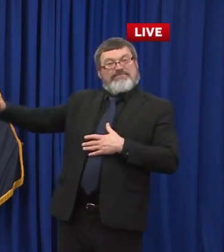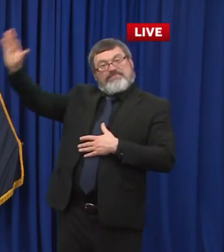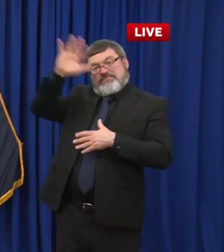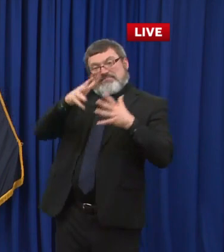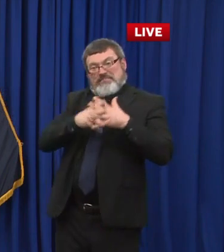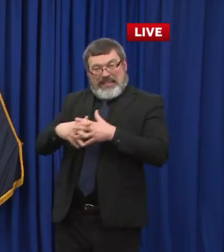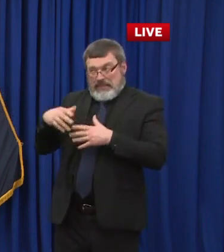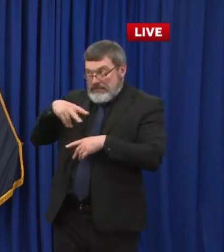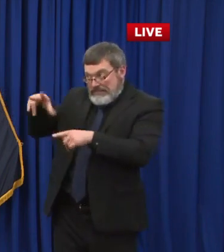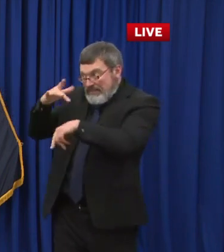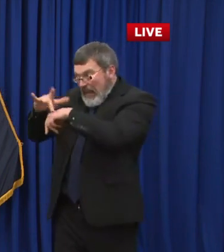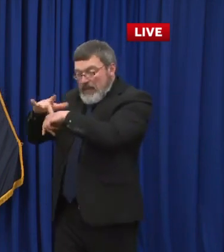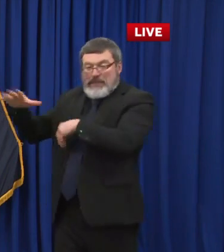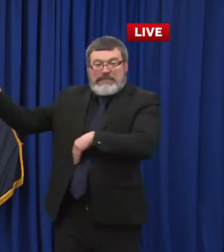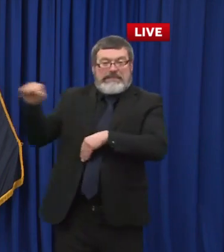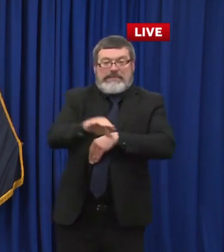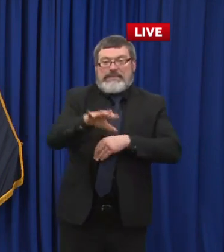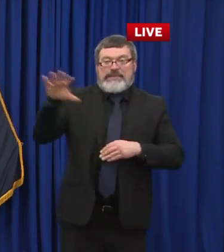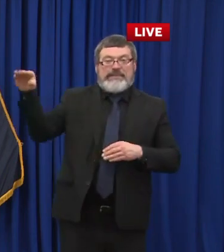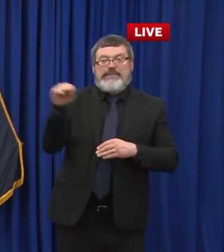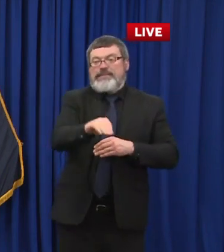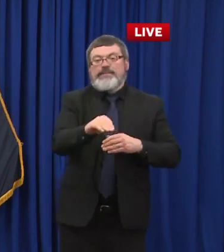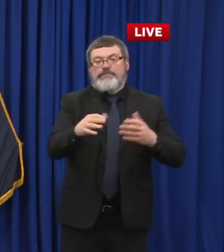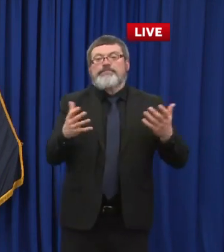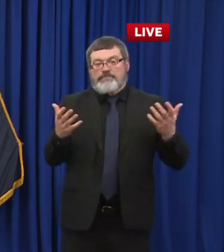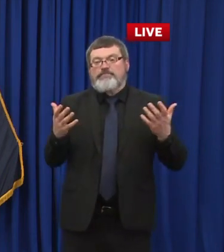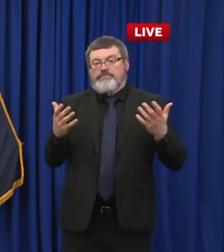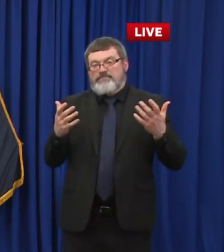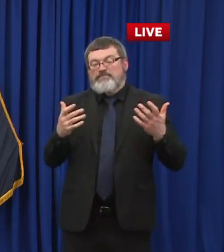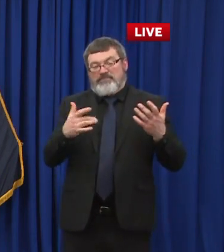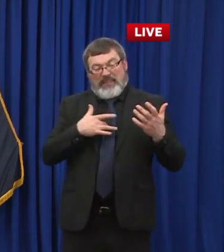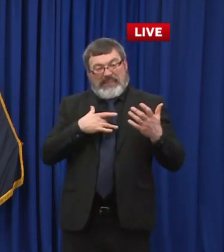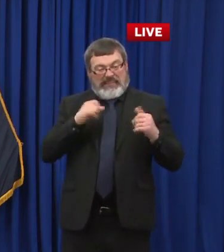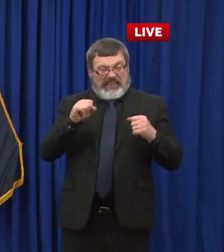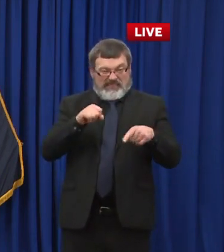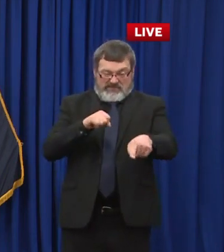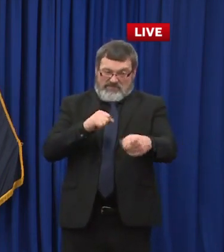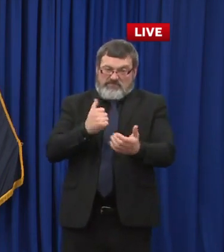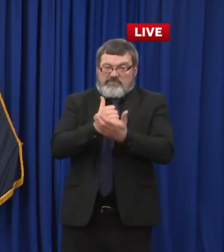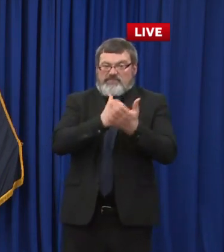BECAUSE THEY ARE PART OF A LARGER FEDERAL SYSTEM, WE HAVE HAD ASSISTANCE.